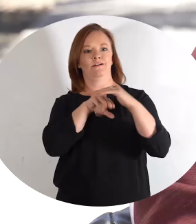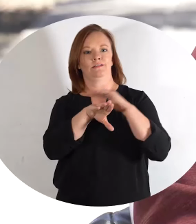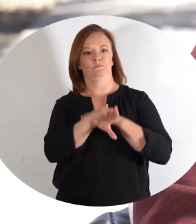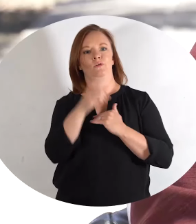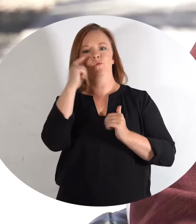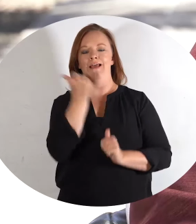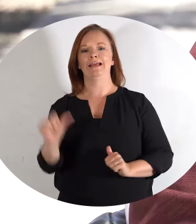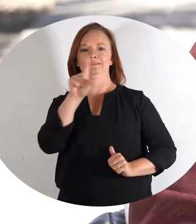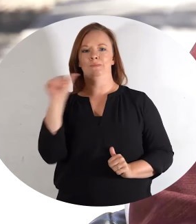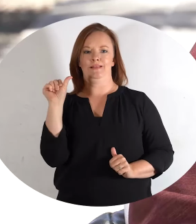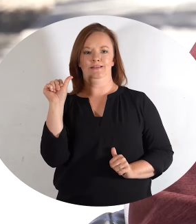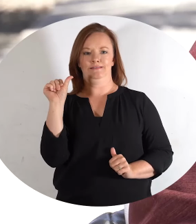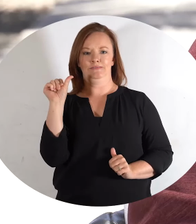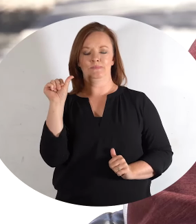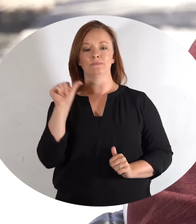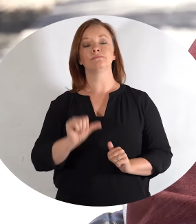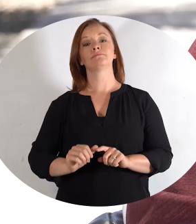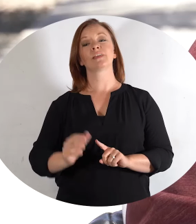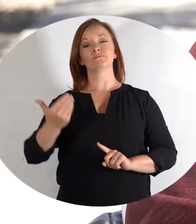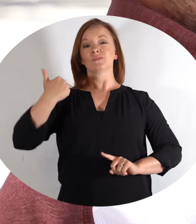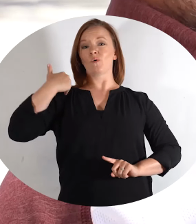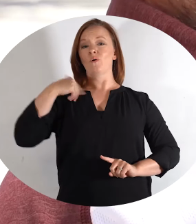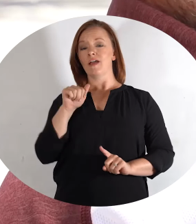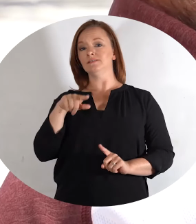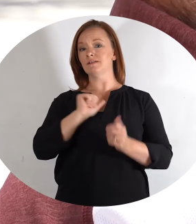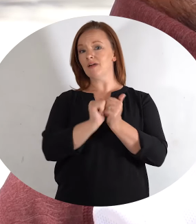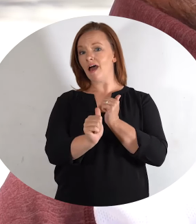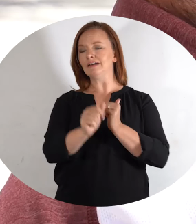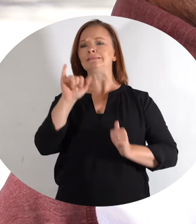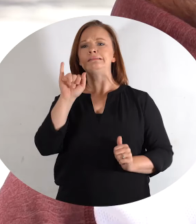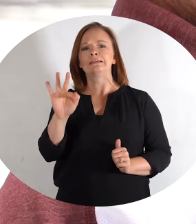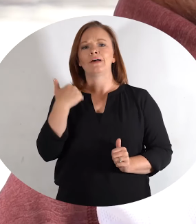are accessible for people with disabilities, all disability types. Before the ADA, people with disabilities